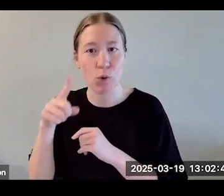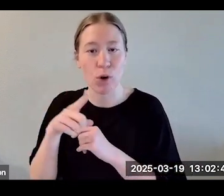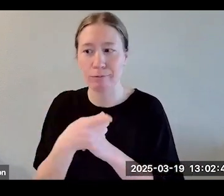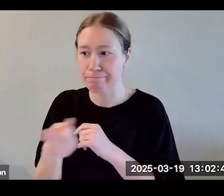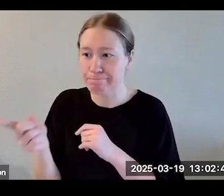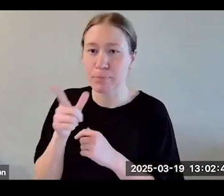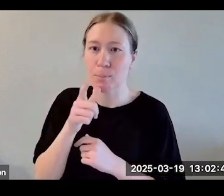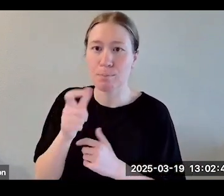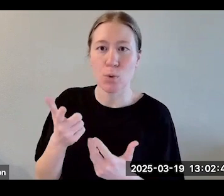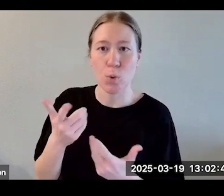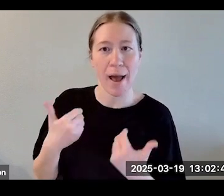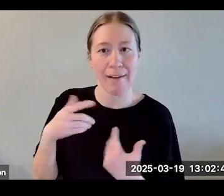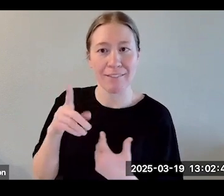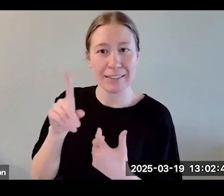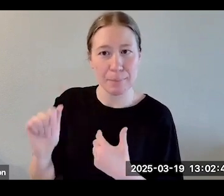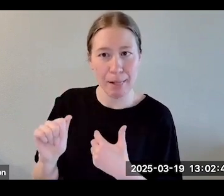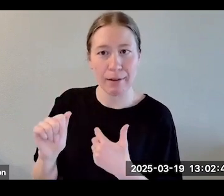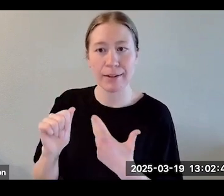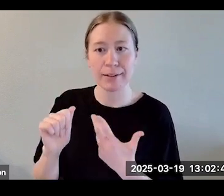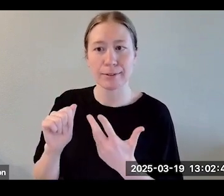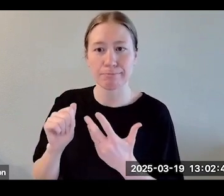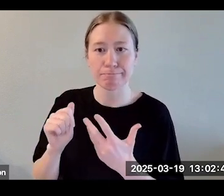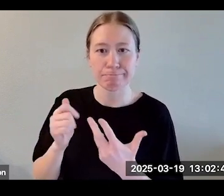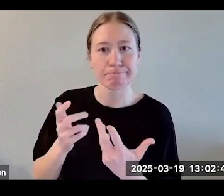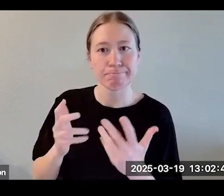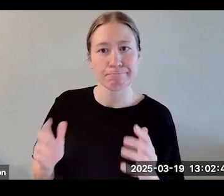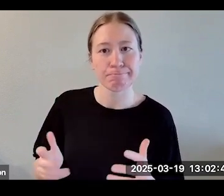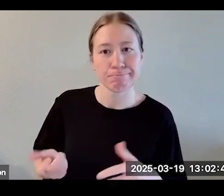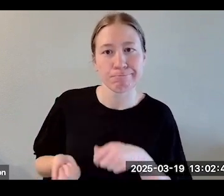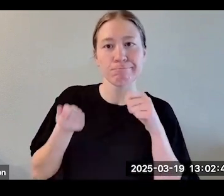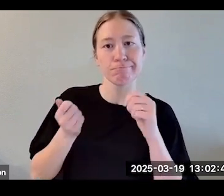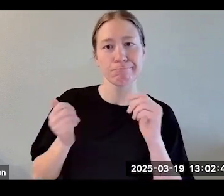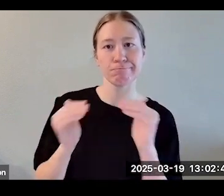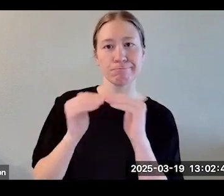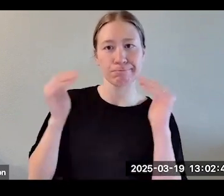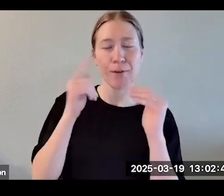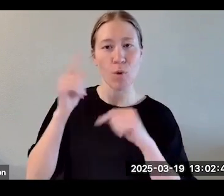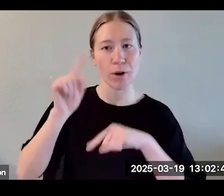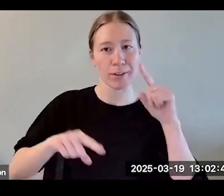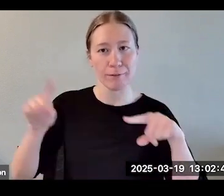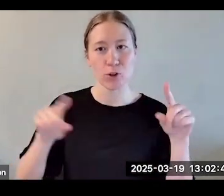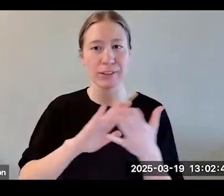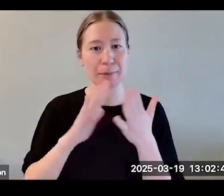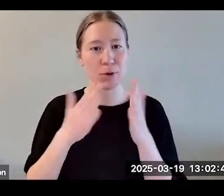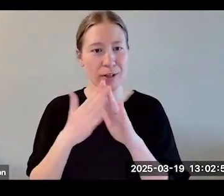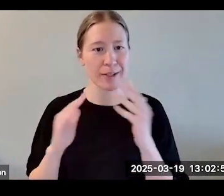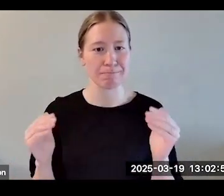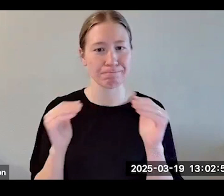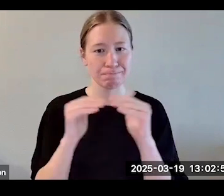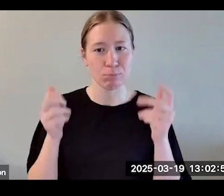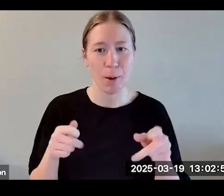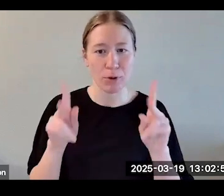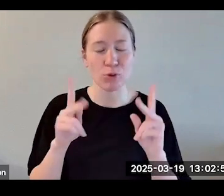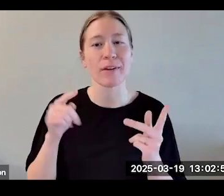ensuring equitable opportunities for all members of our diverse community. This Workshop will help us think about that.